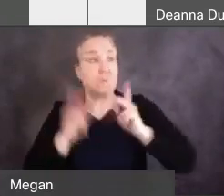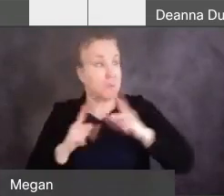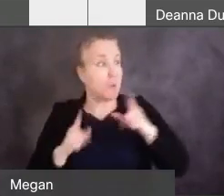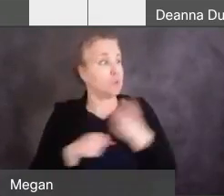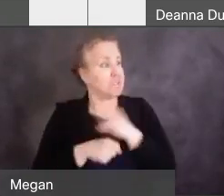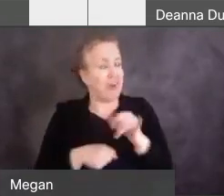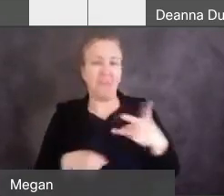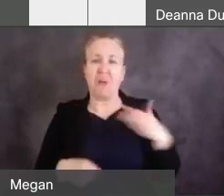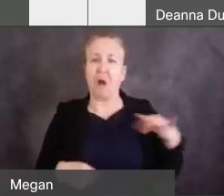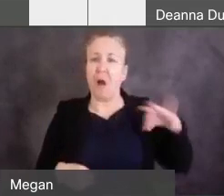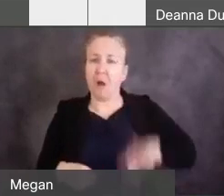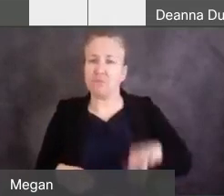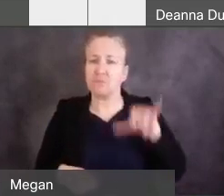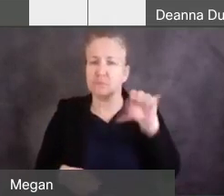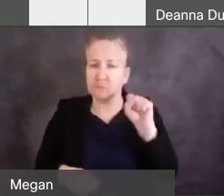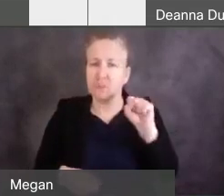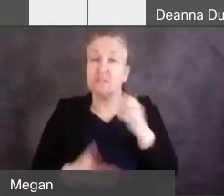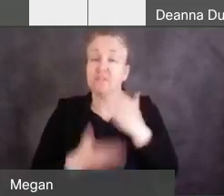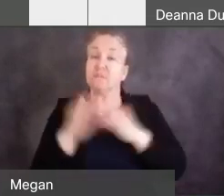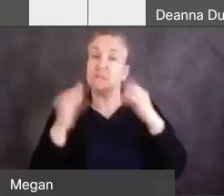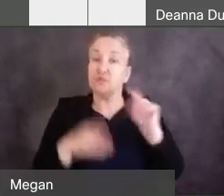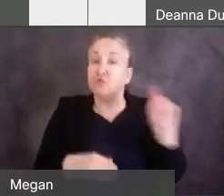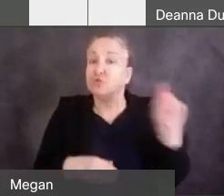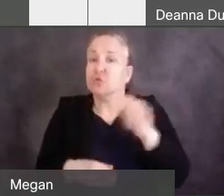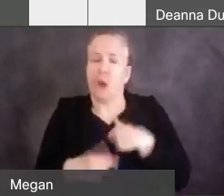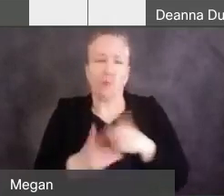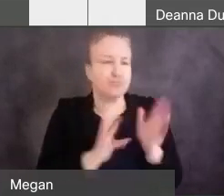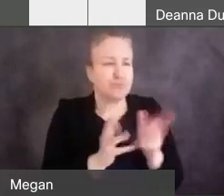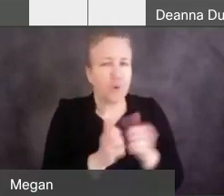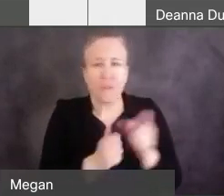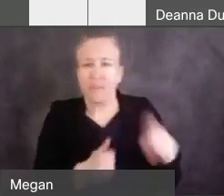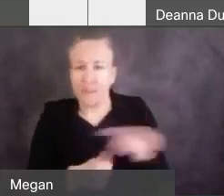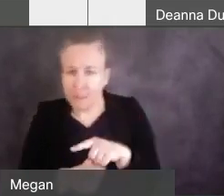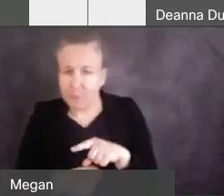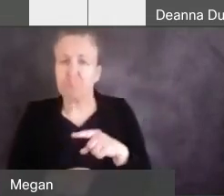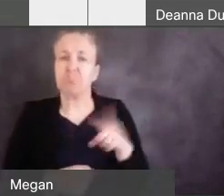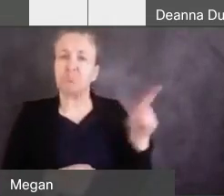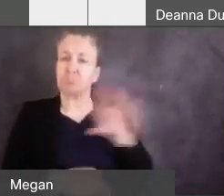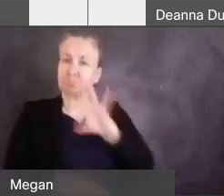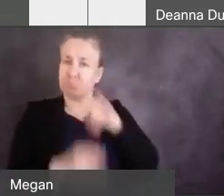have actually talked to a couple of teachers from schools that are participating in this program and